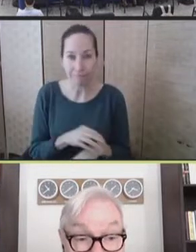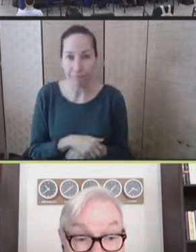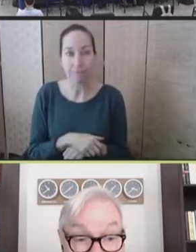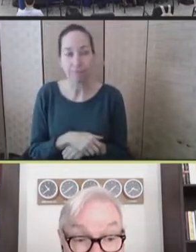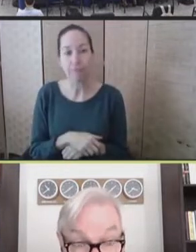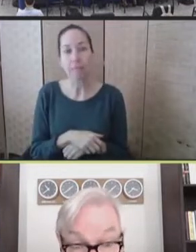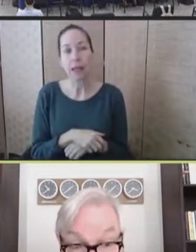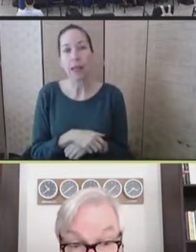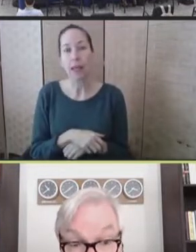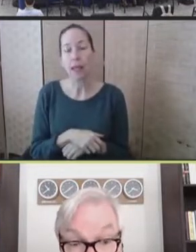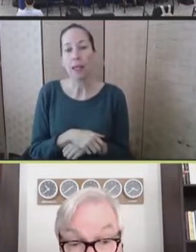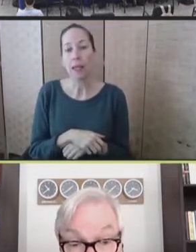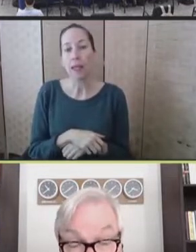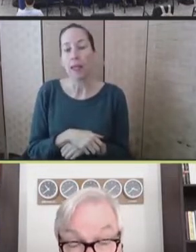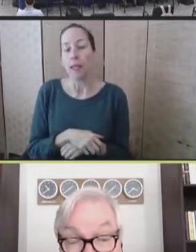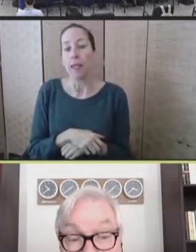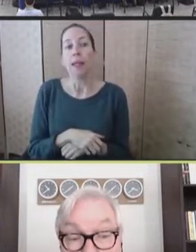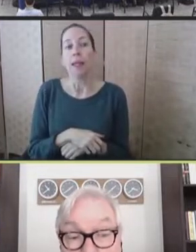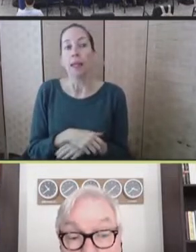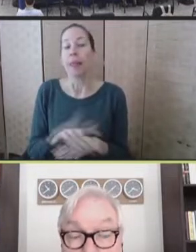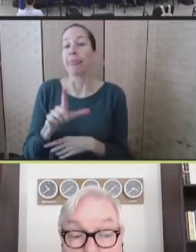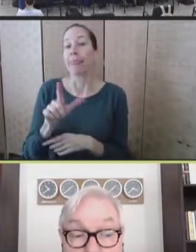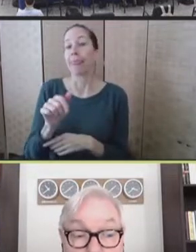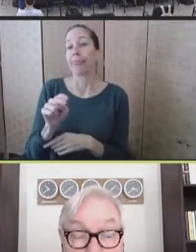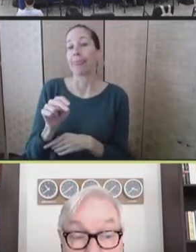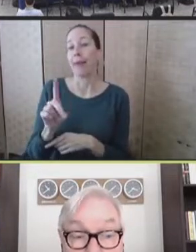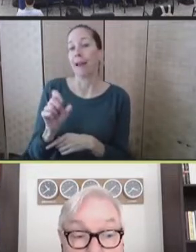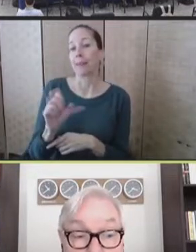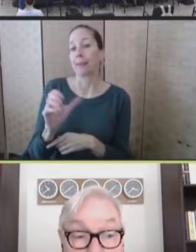About the landscape, now, let me move onto that and share with you.